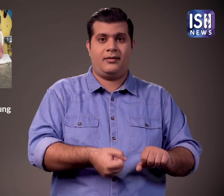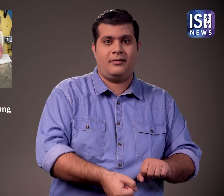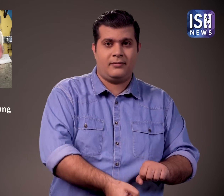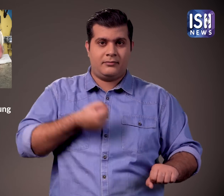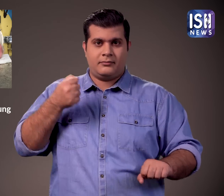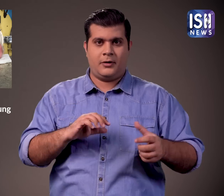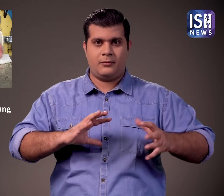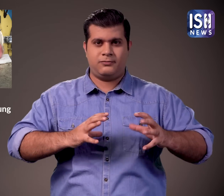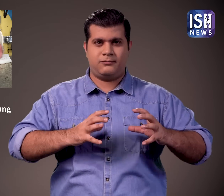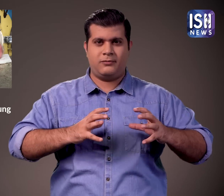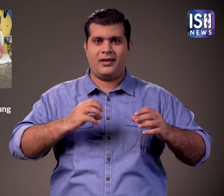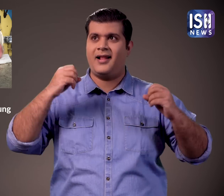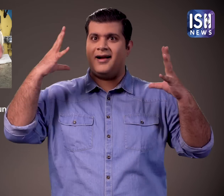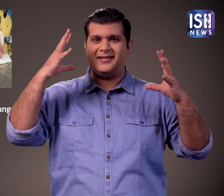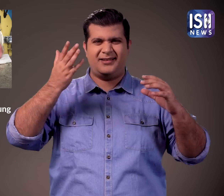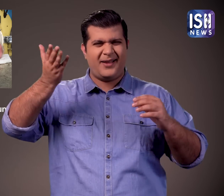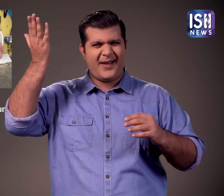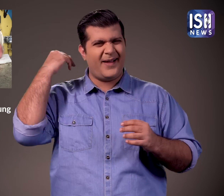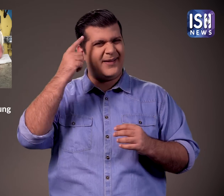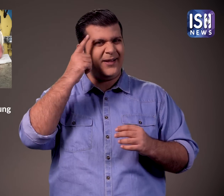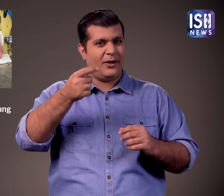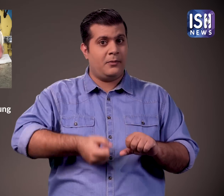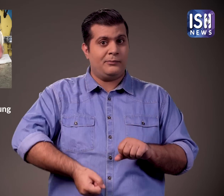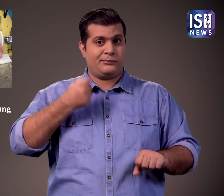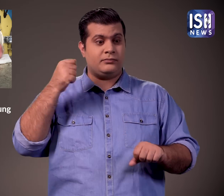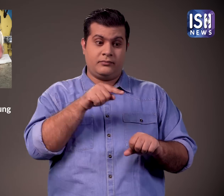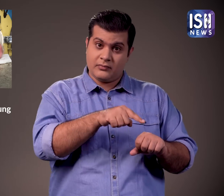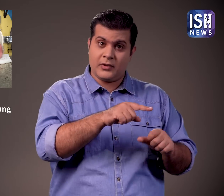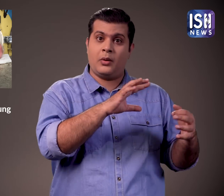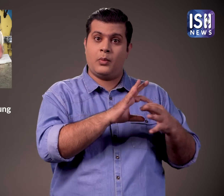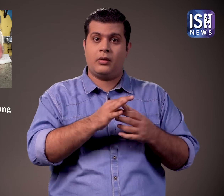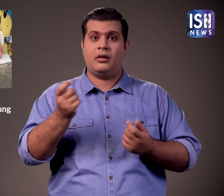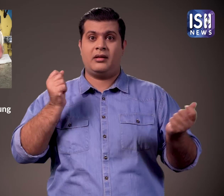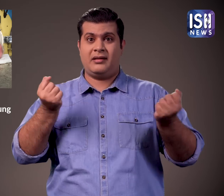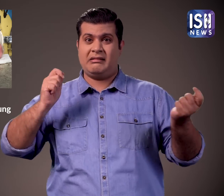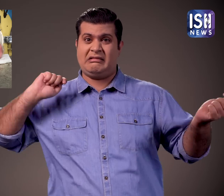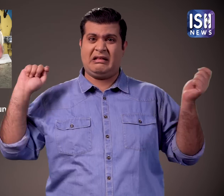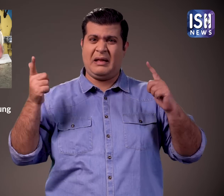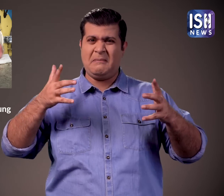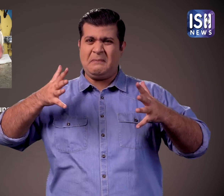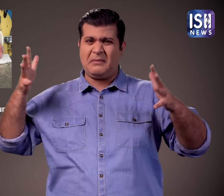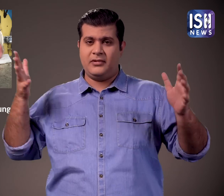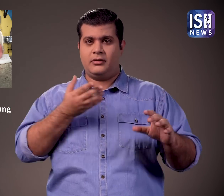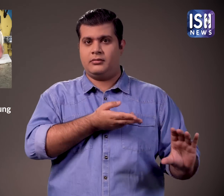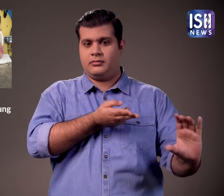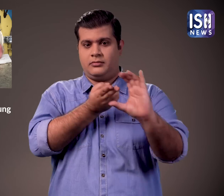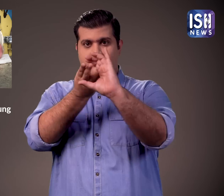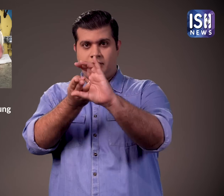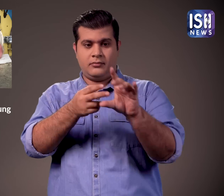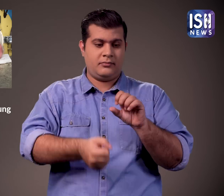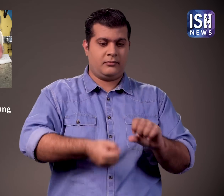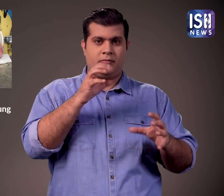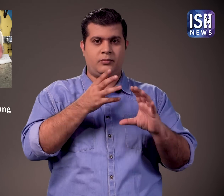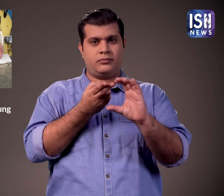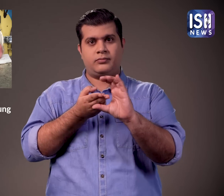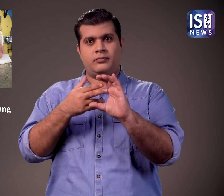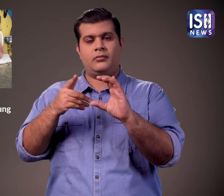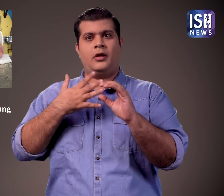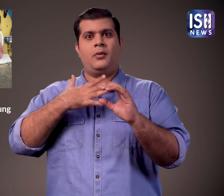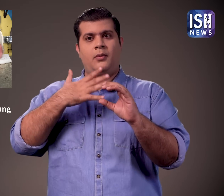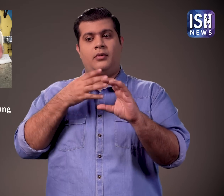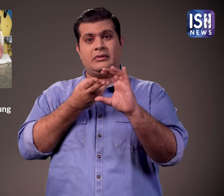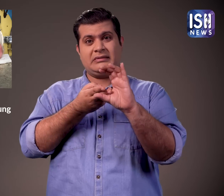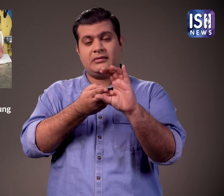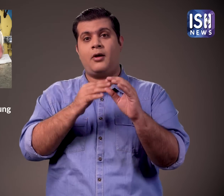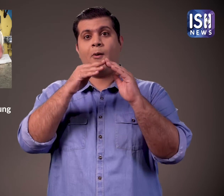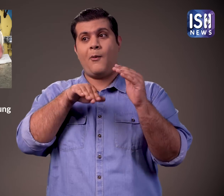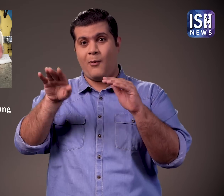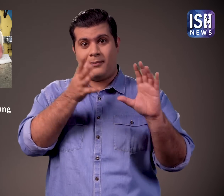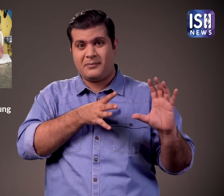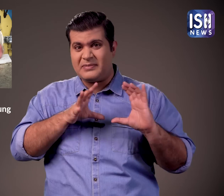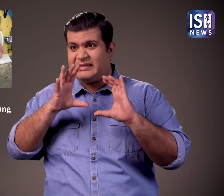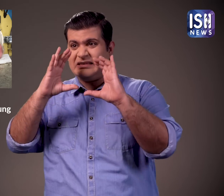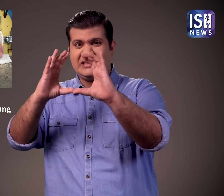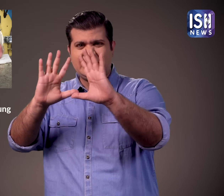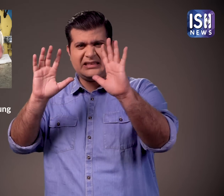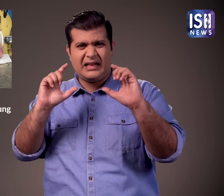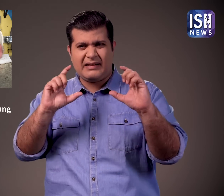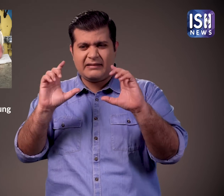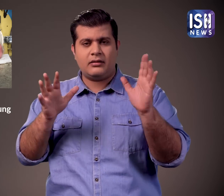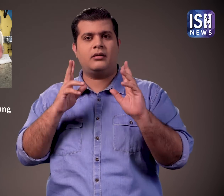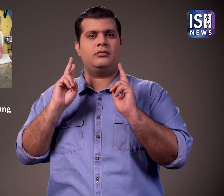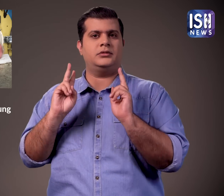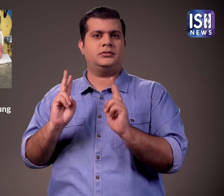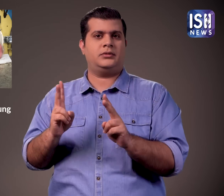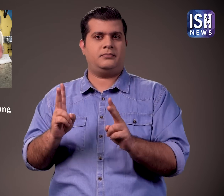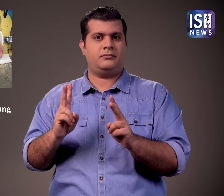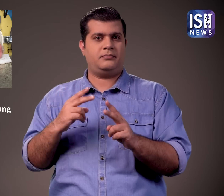They rented a portable generator, a large truck and carefully brought Paul home.